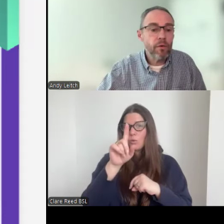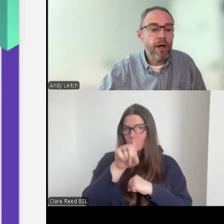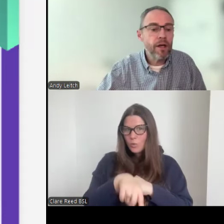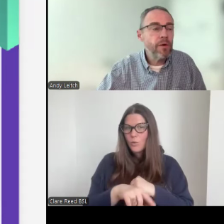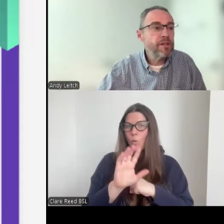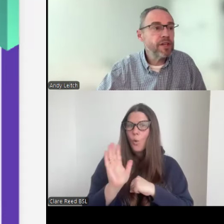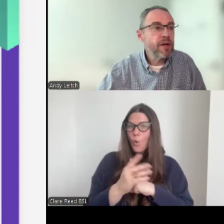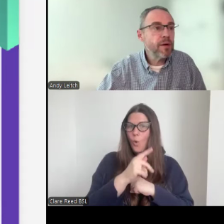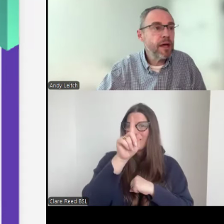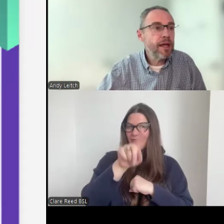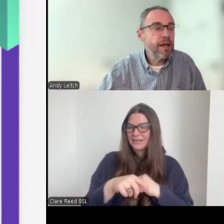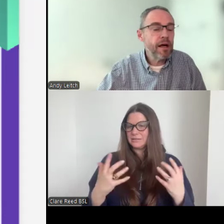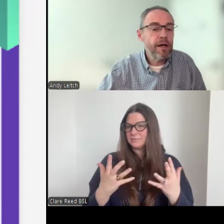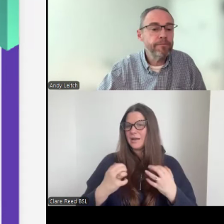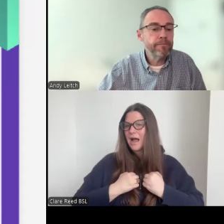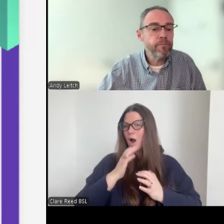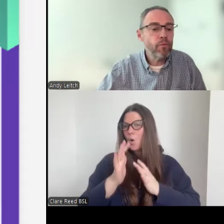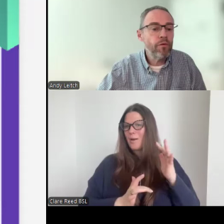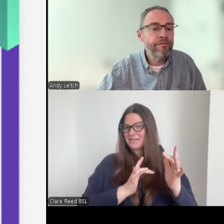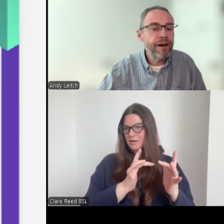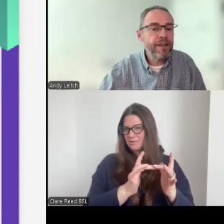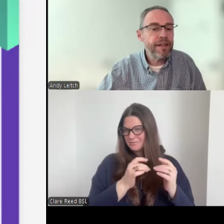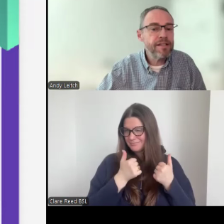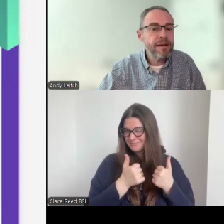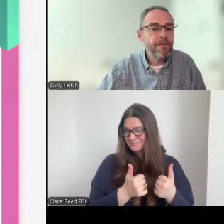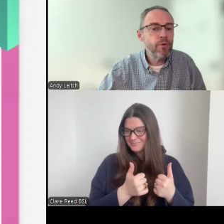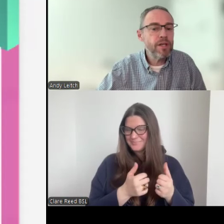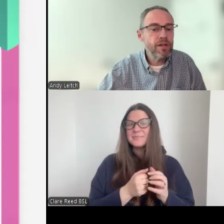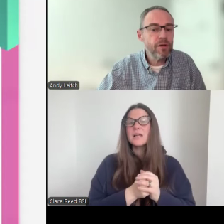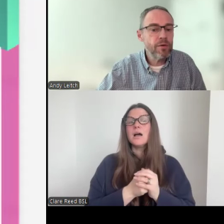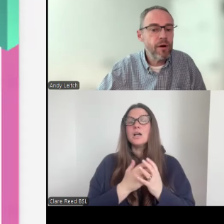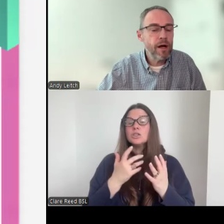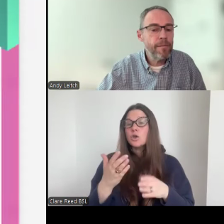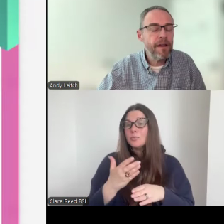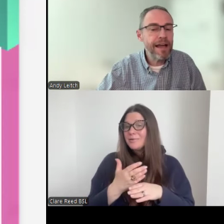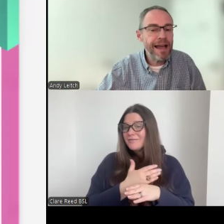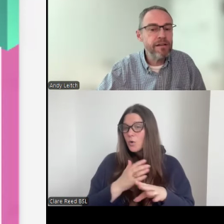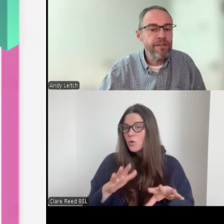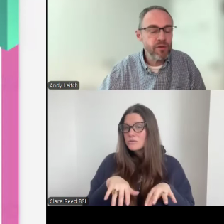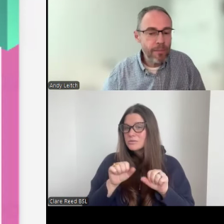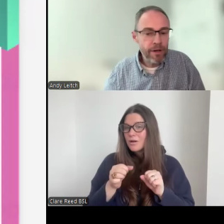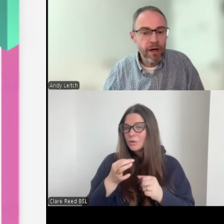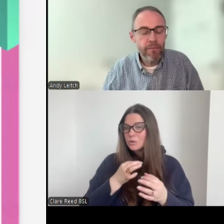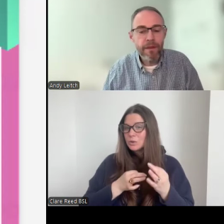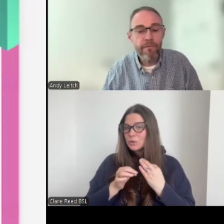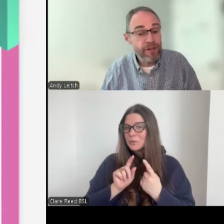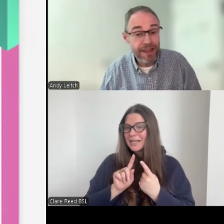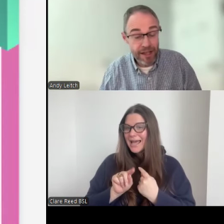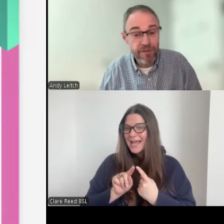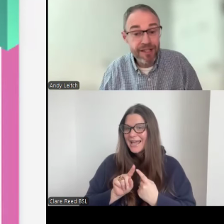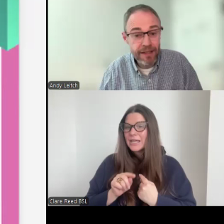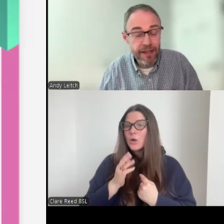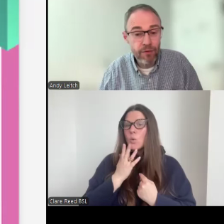We're going to go into the Q&A. One final thing to say before we do, at the end of this webinar, firstly, thanks for attending.